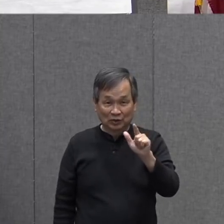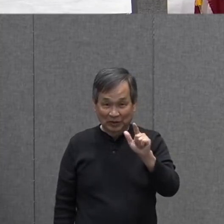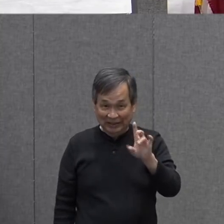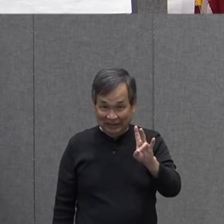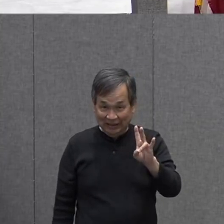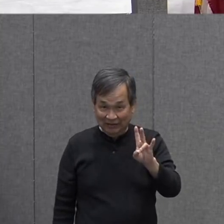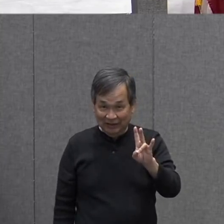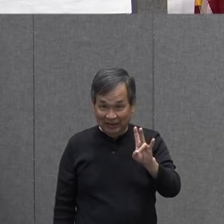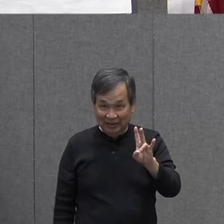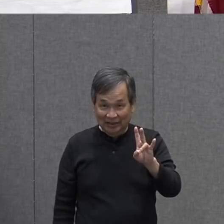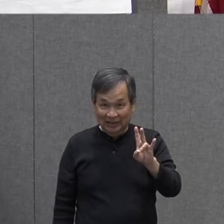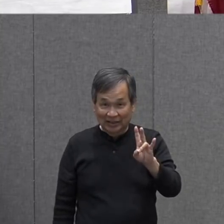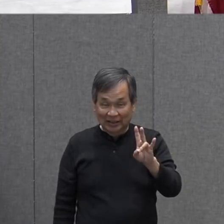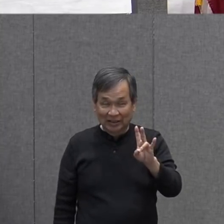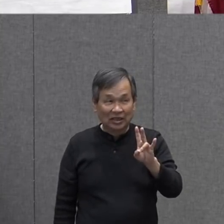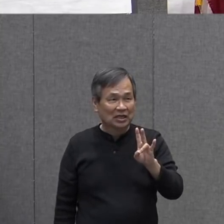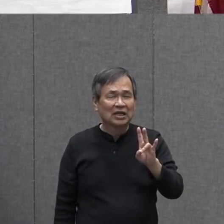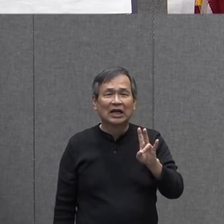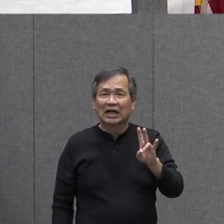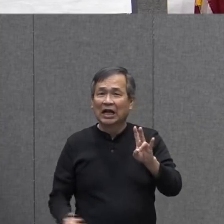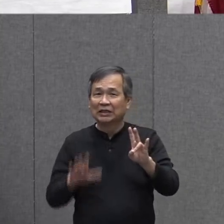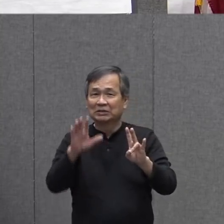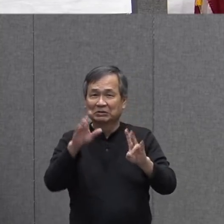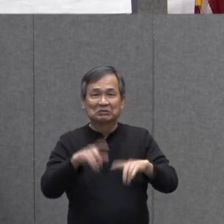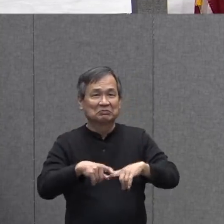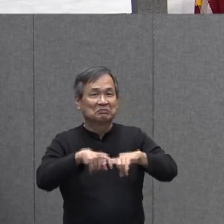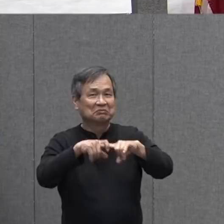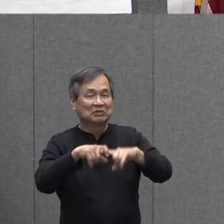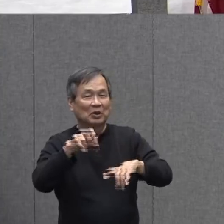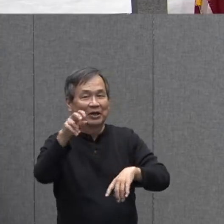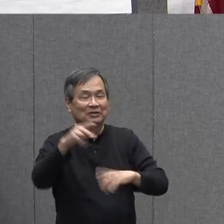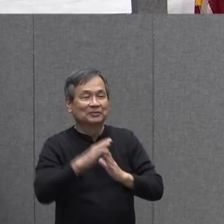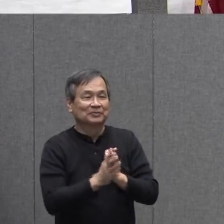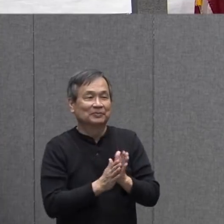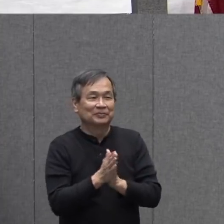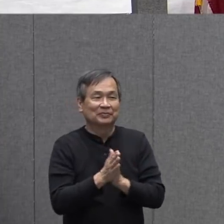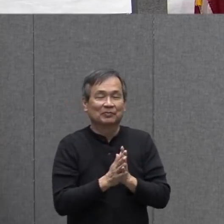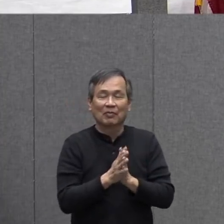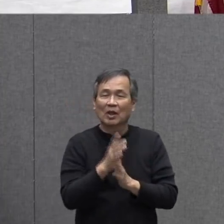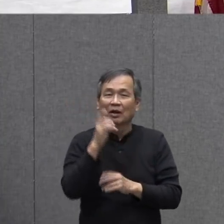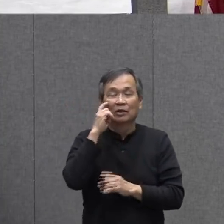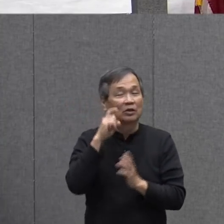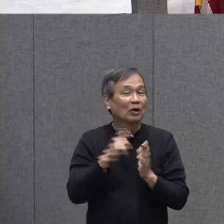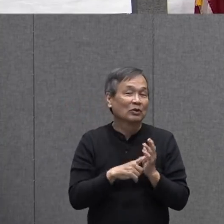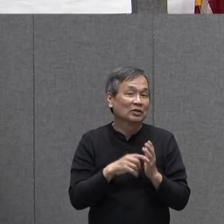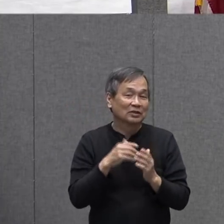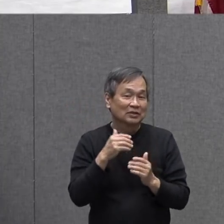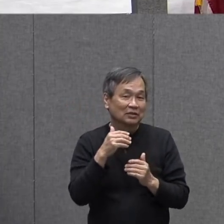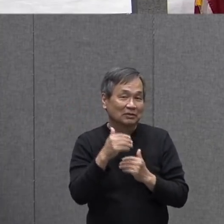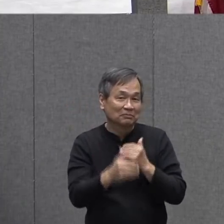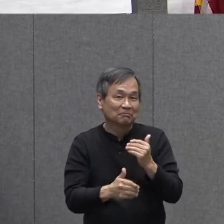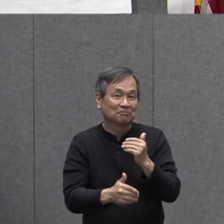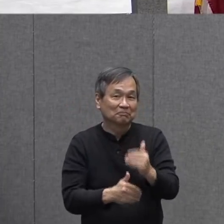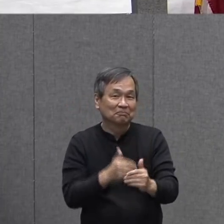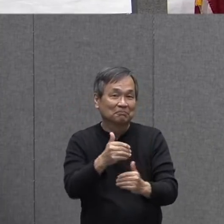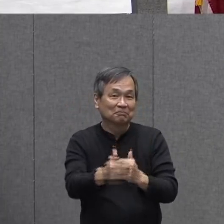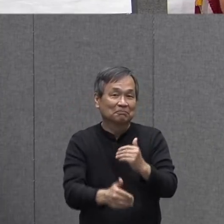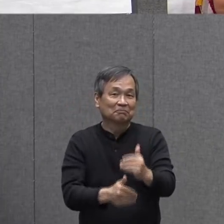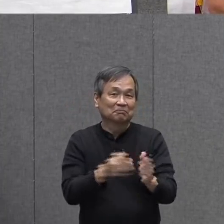And guess what? We're gonna stop right there. Do you notice any patterns that we see on the hundreds chart